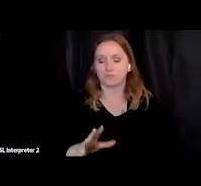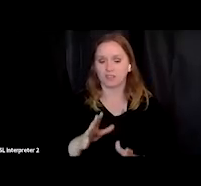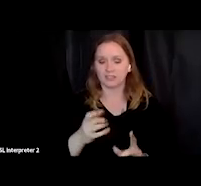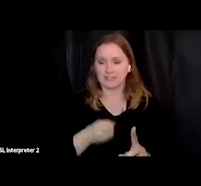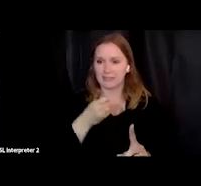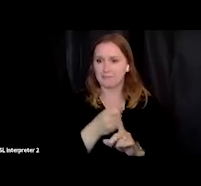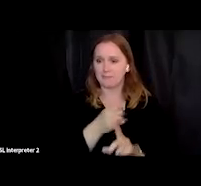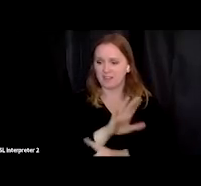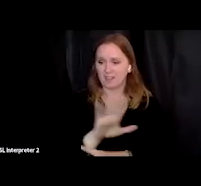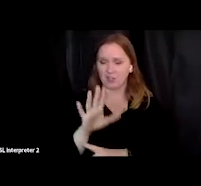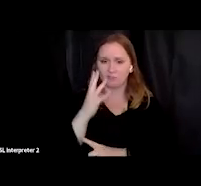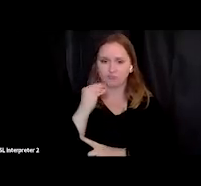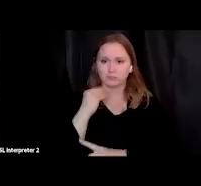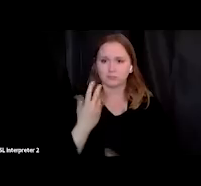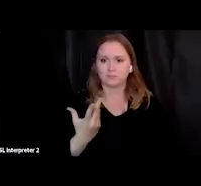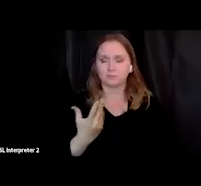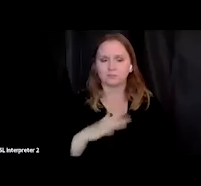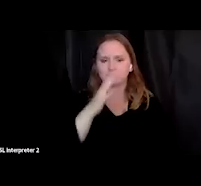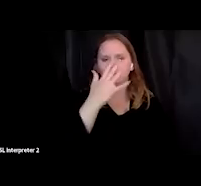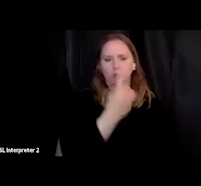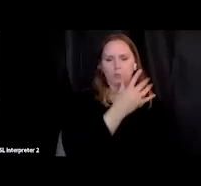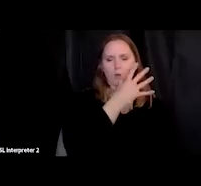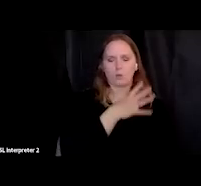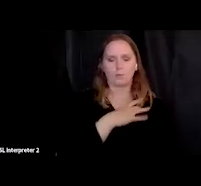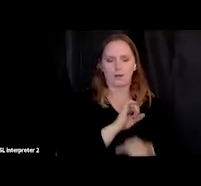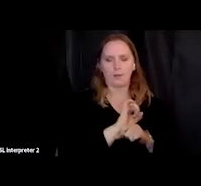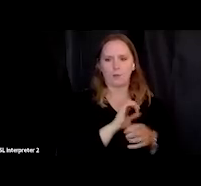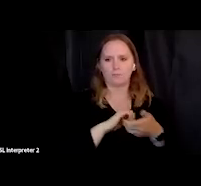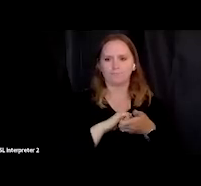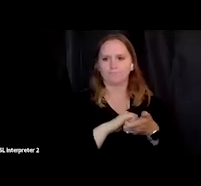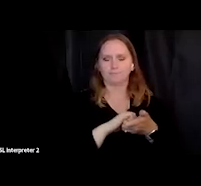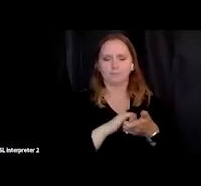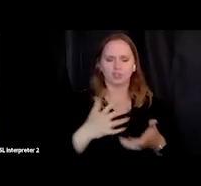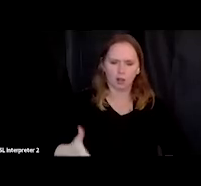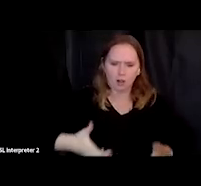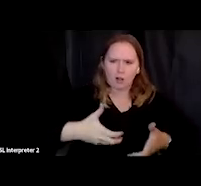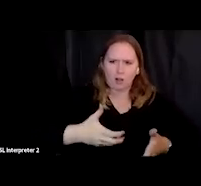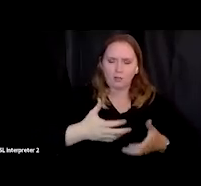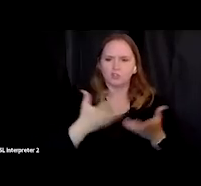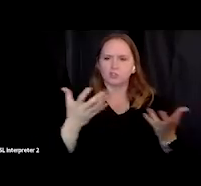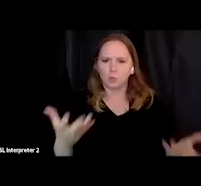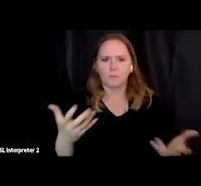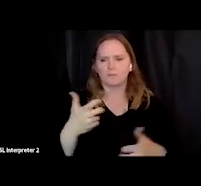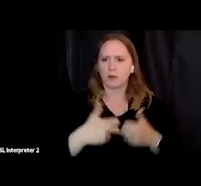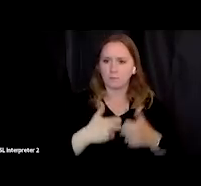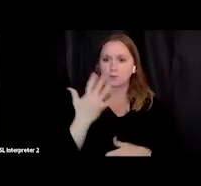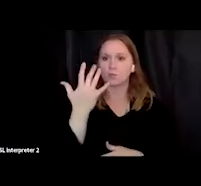I know a woman who I work with who carries so much with her that has caused her some health conditions because of the stress, the strain